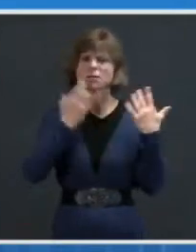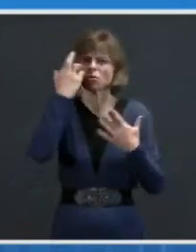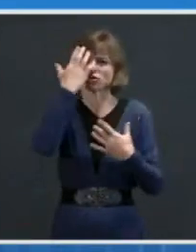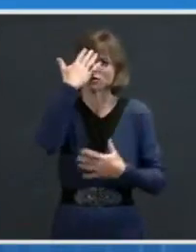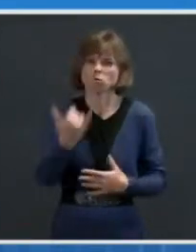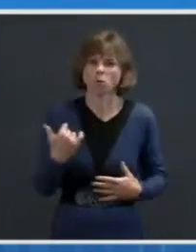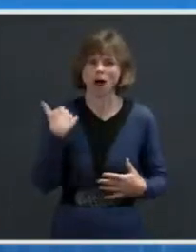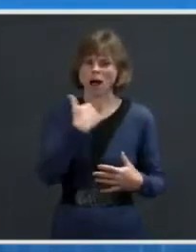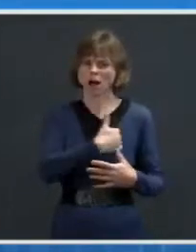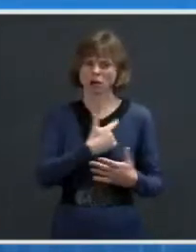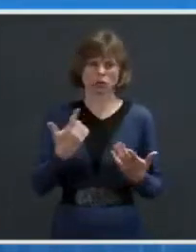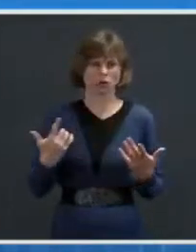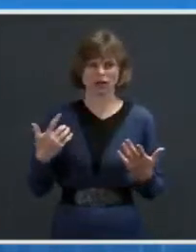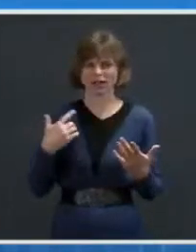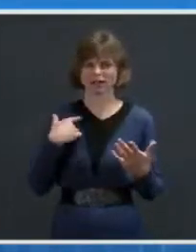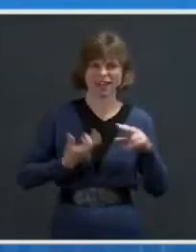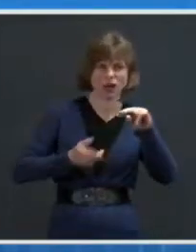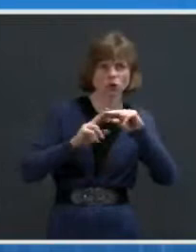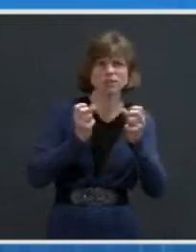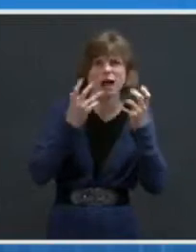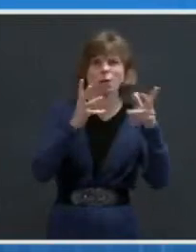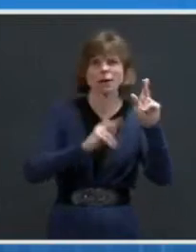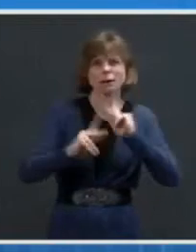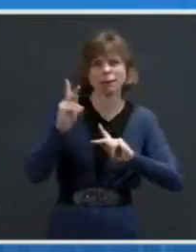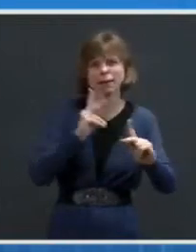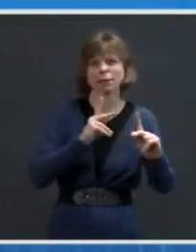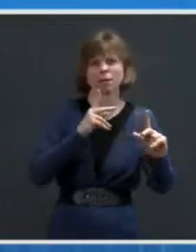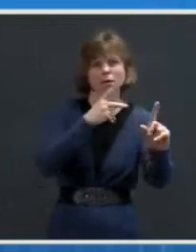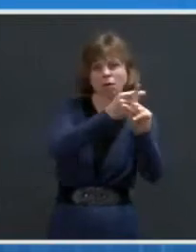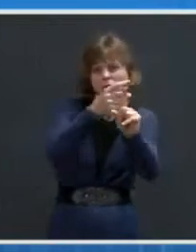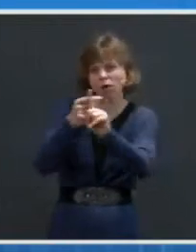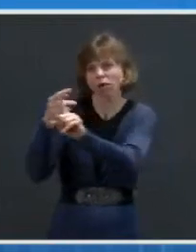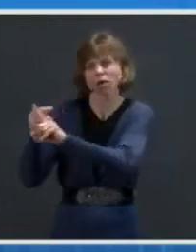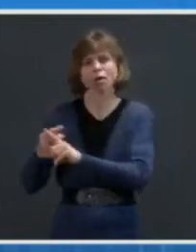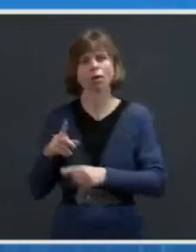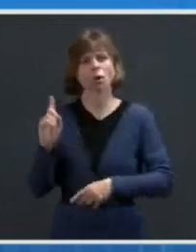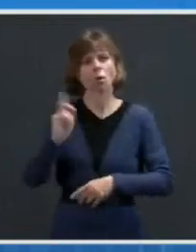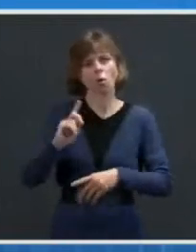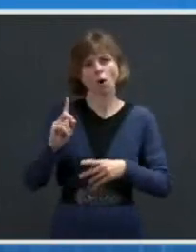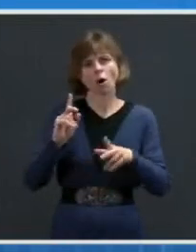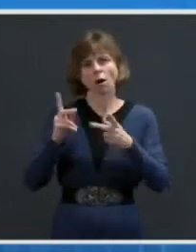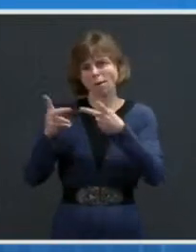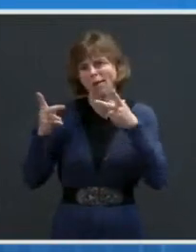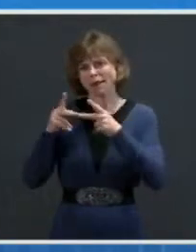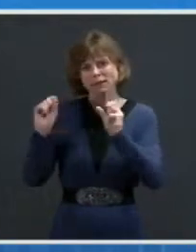CAUSES AS WE HAVE INCREASE THE